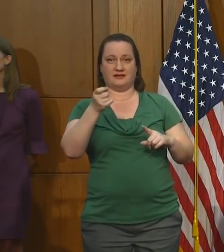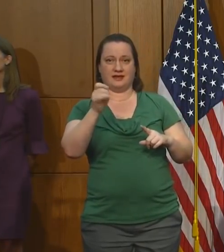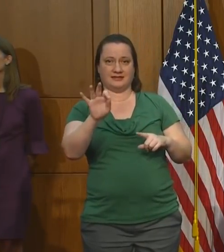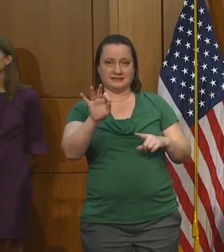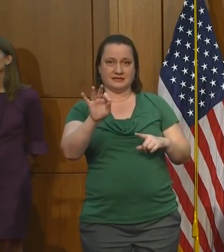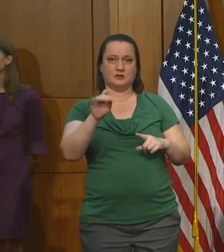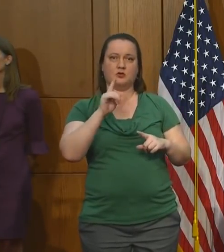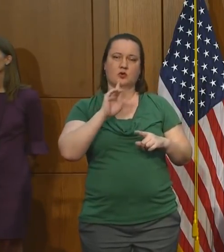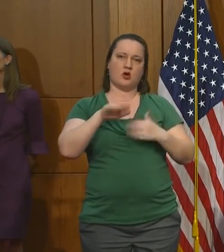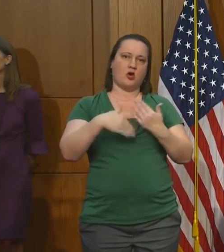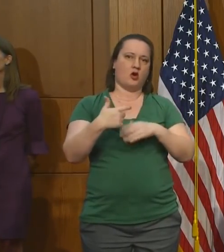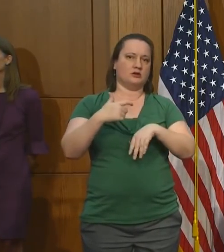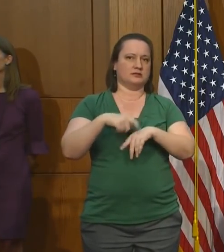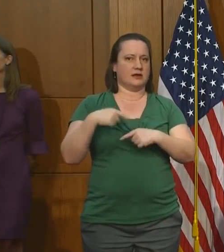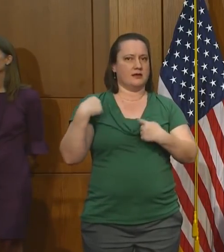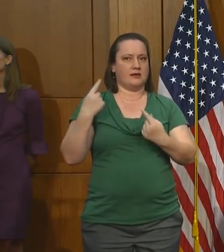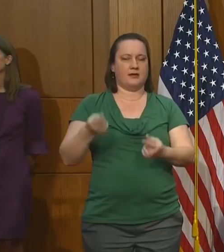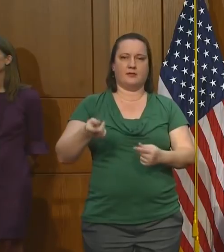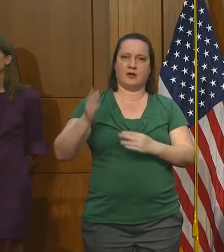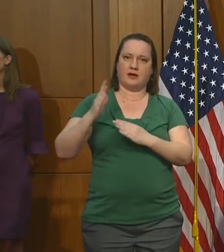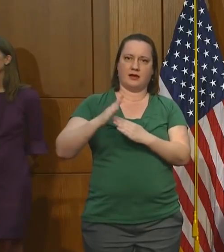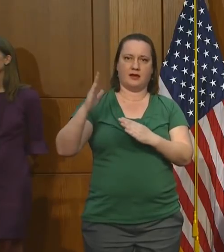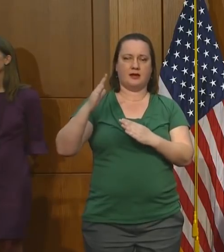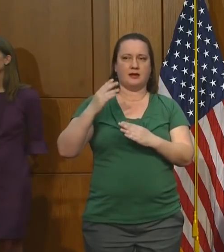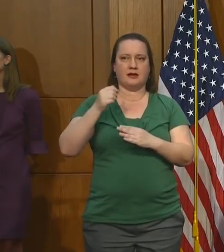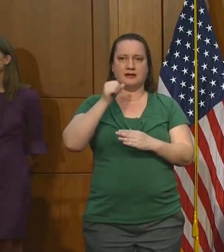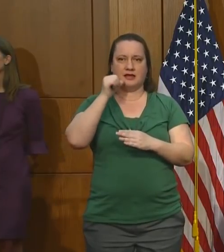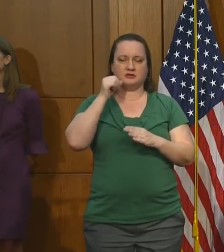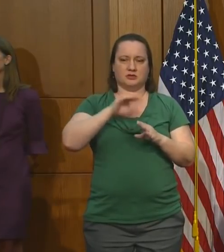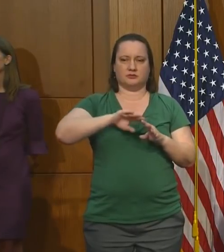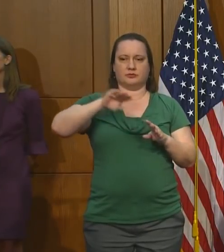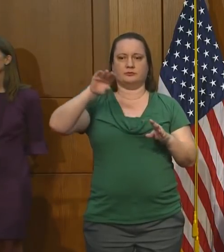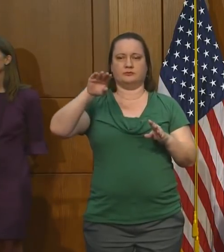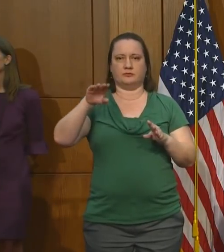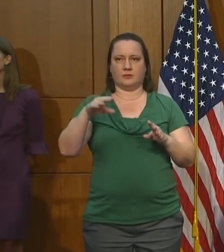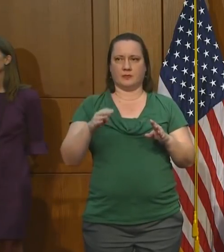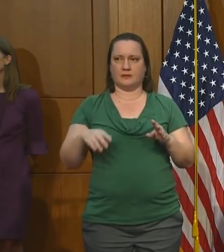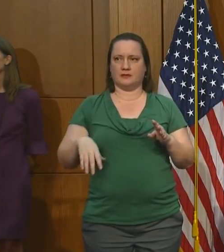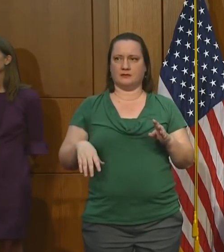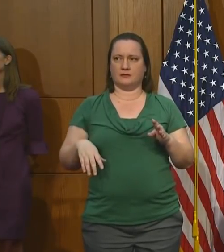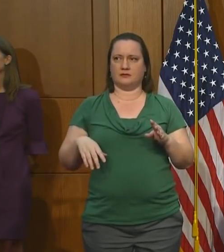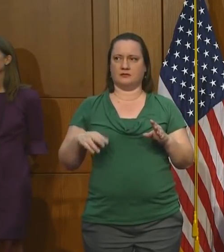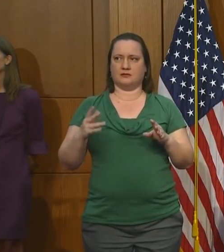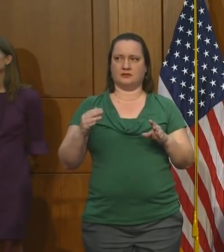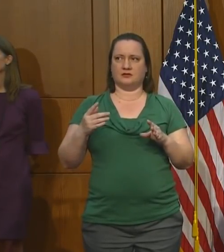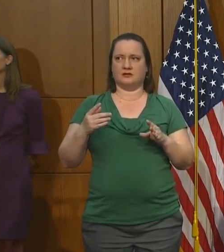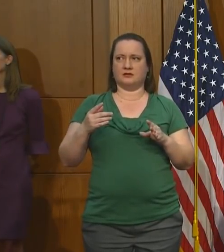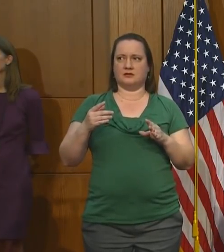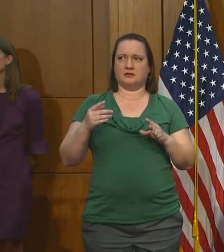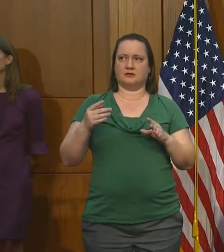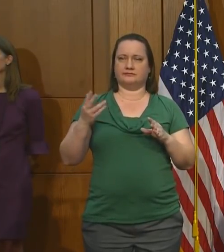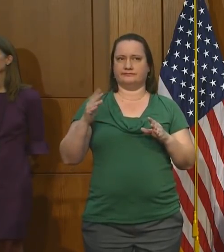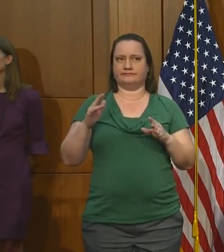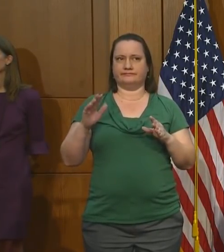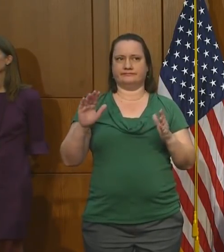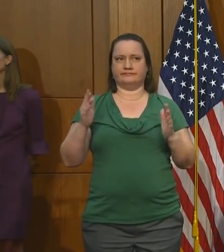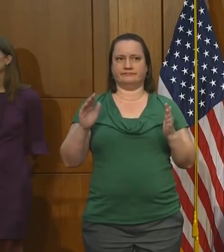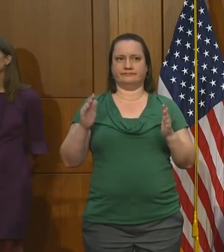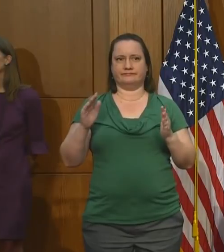THAT NOW OF PATIENTS WHO WERE HOW UPON PENDING NINETEEN TEN